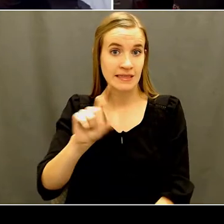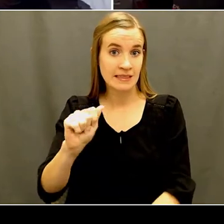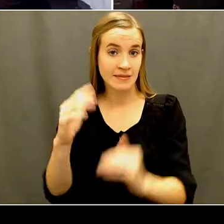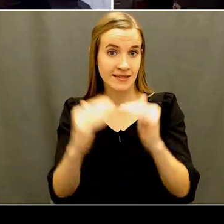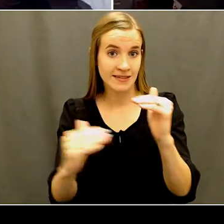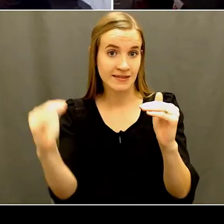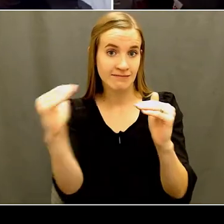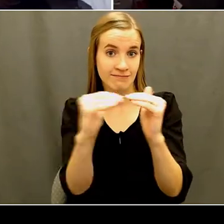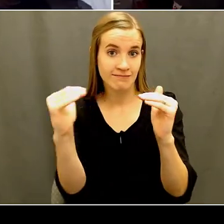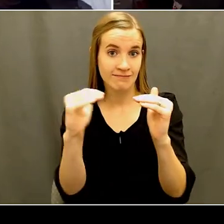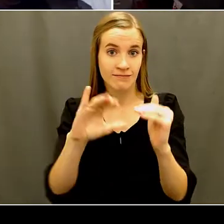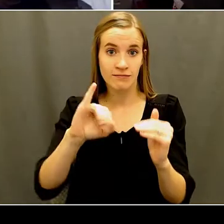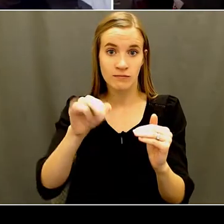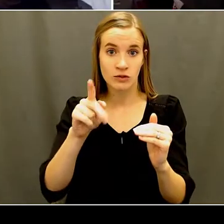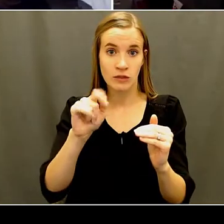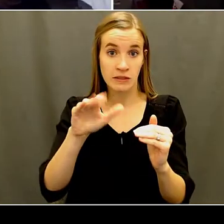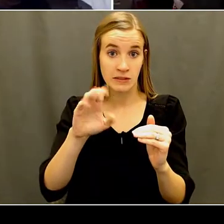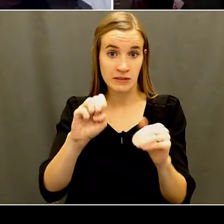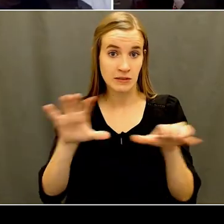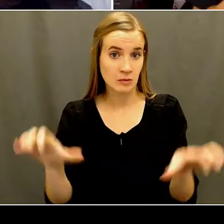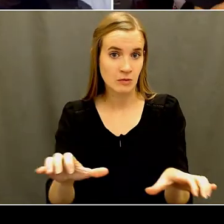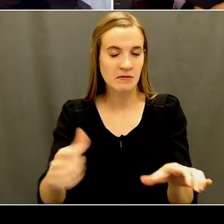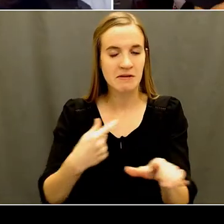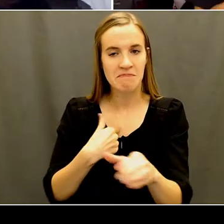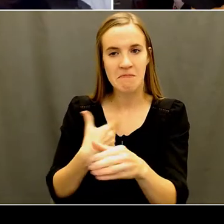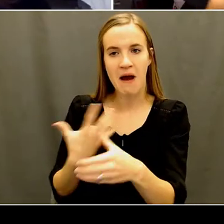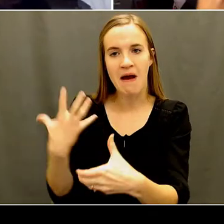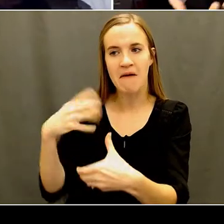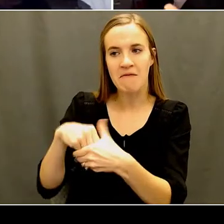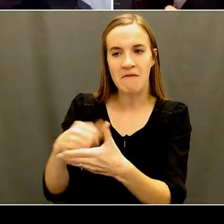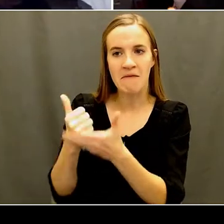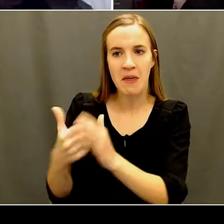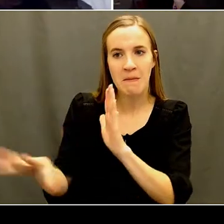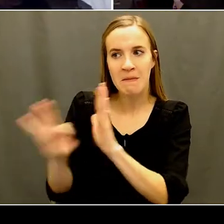Disability Justice Movement. I am a woman of color from Idaho. I have a